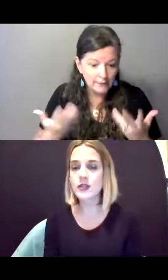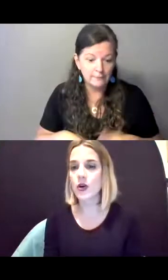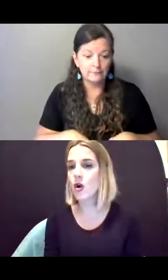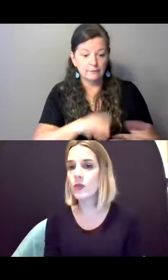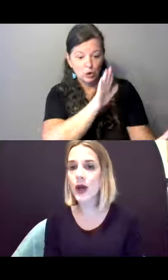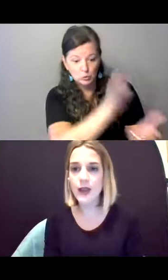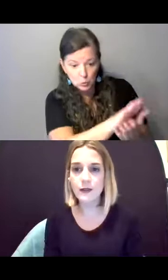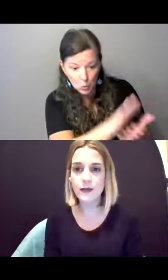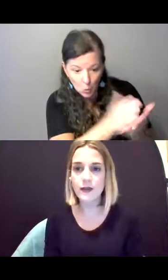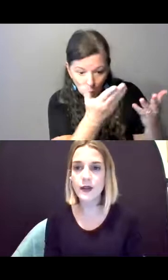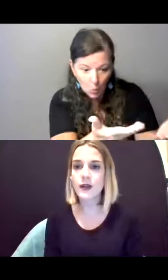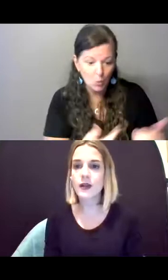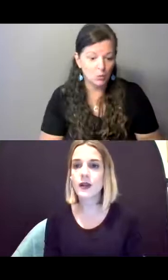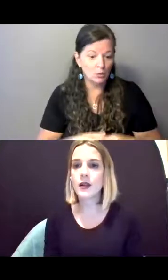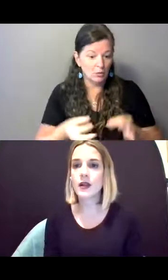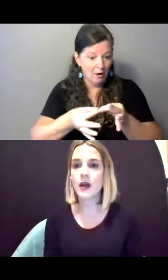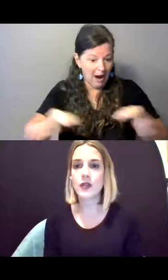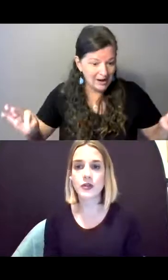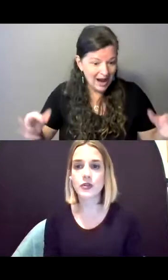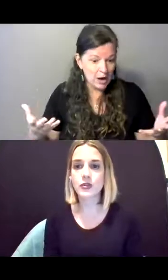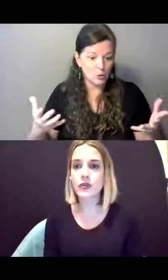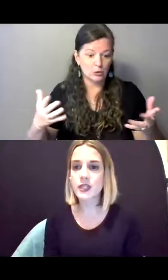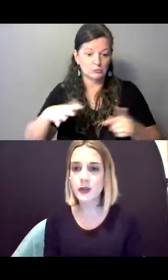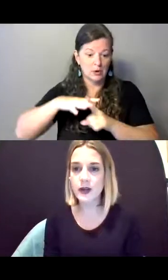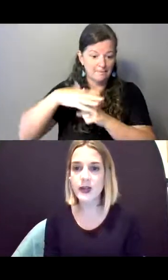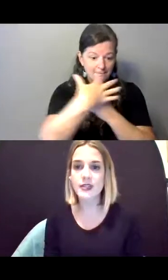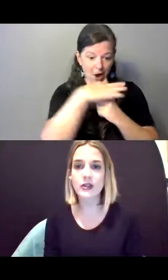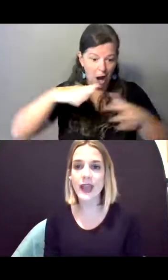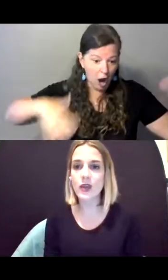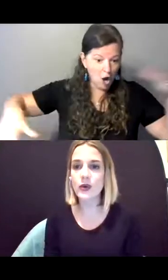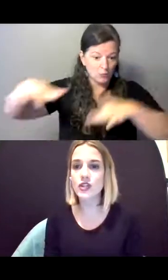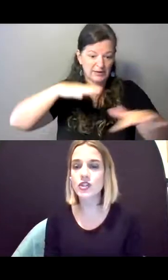their home life, or their school experience, their language,